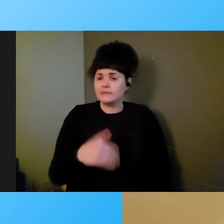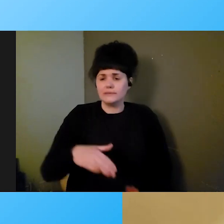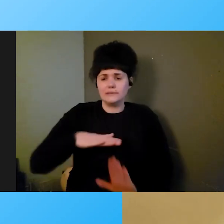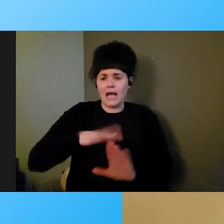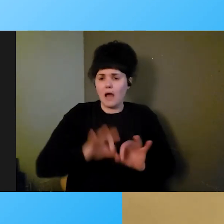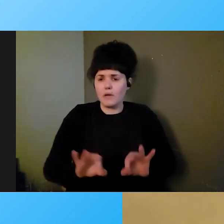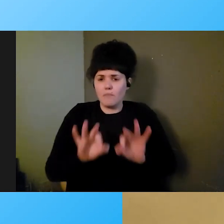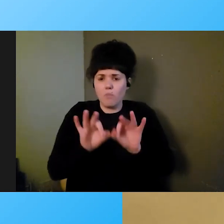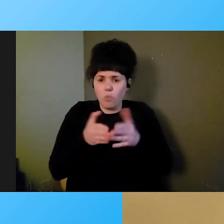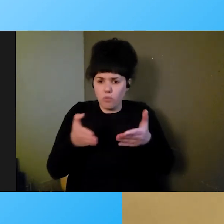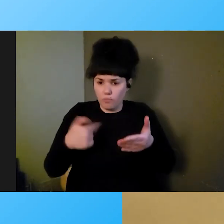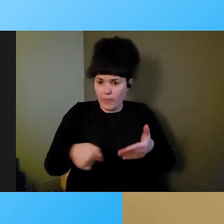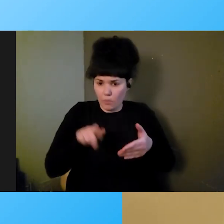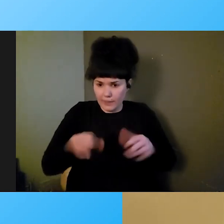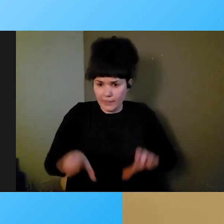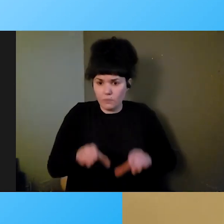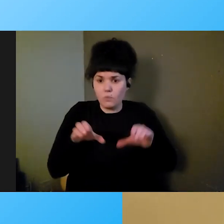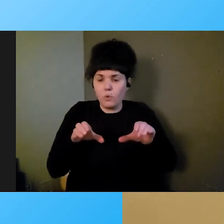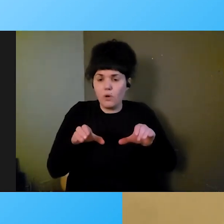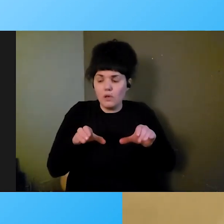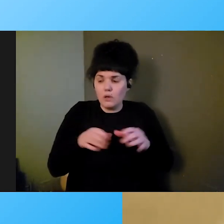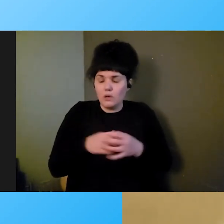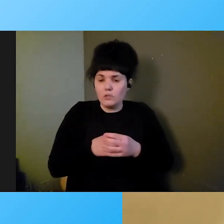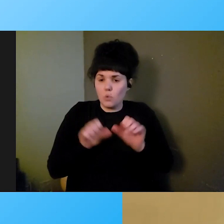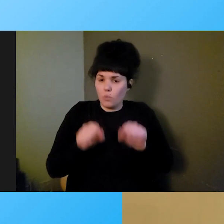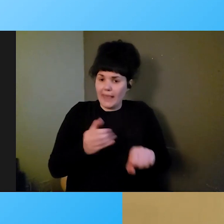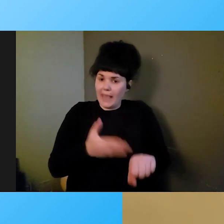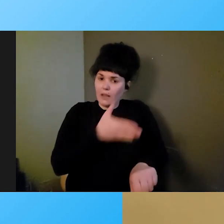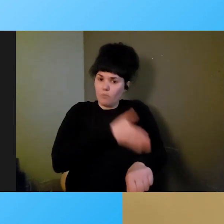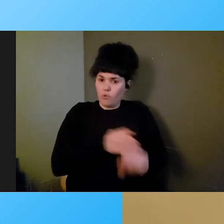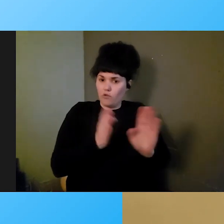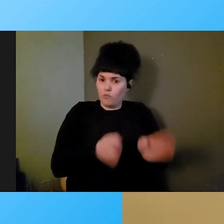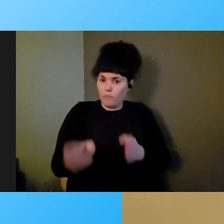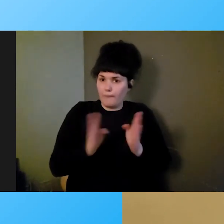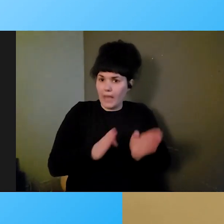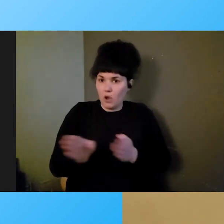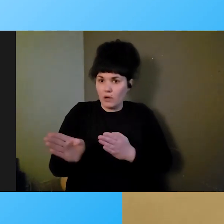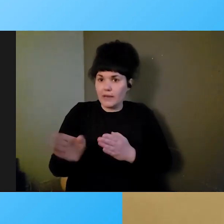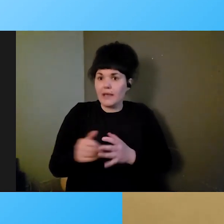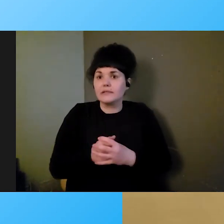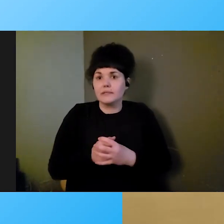needs to be taken to improve preparedness and improve